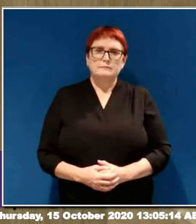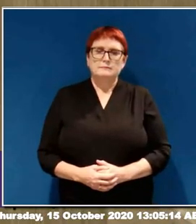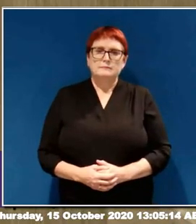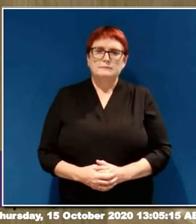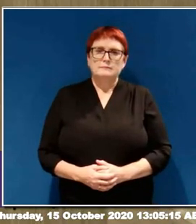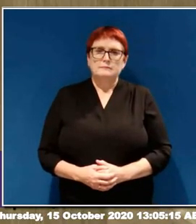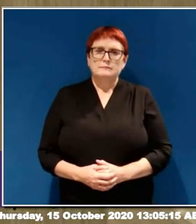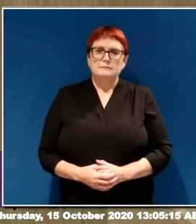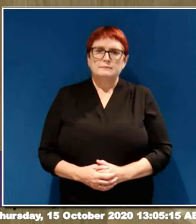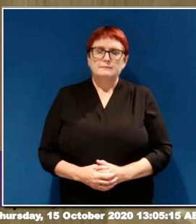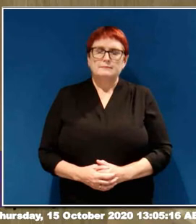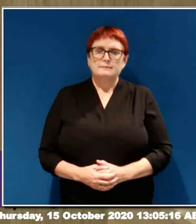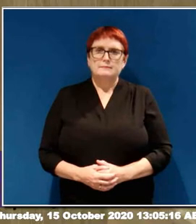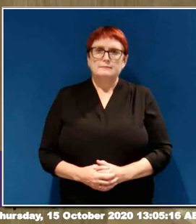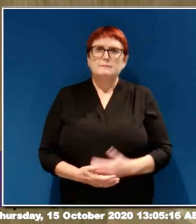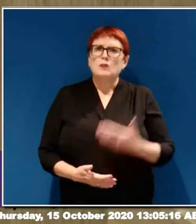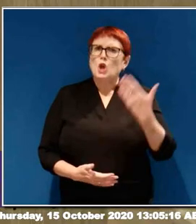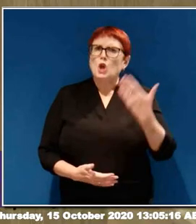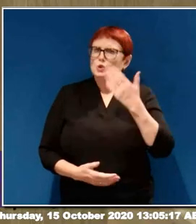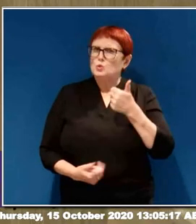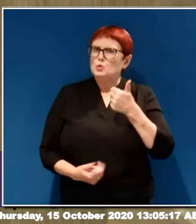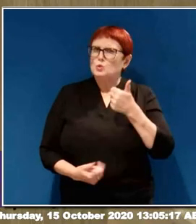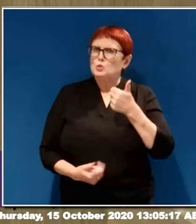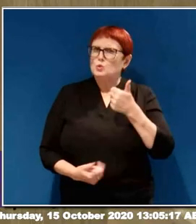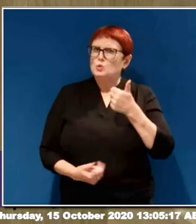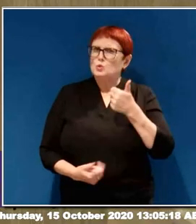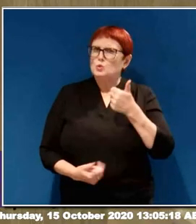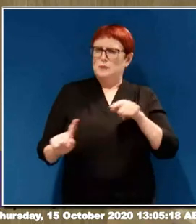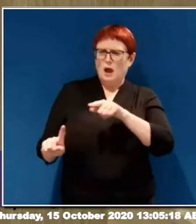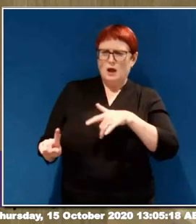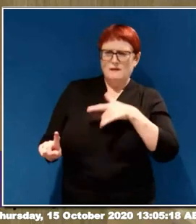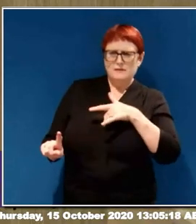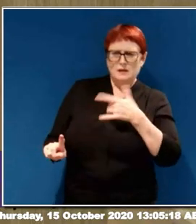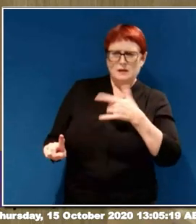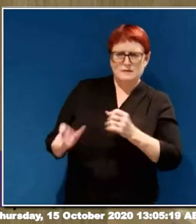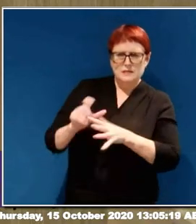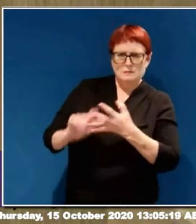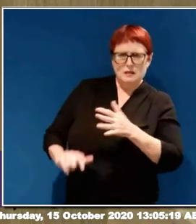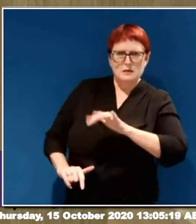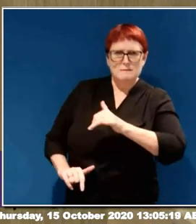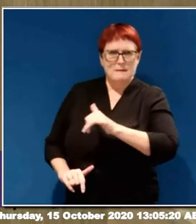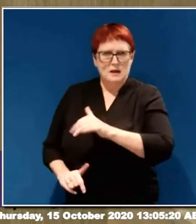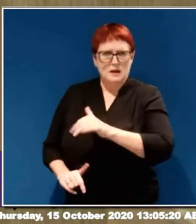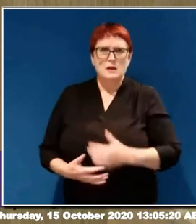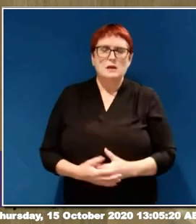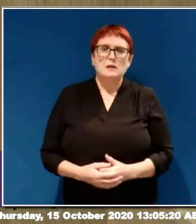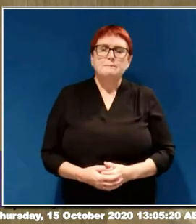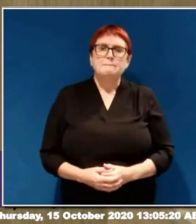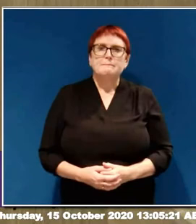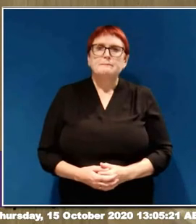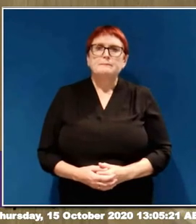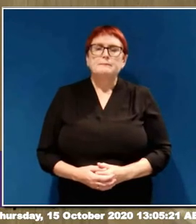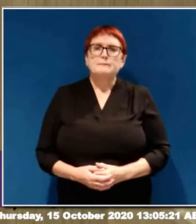I am not sure whether they rely or they assign support more through